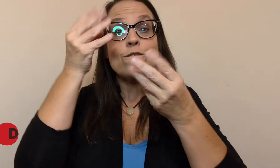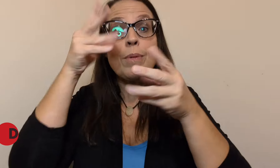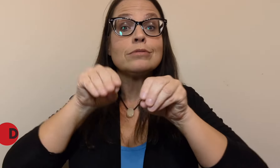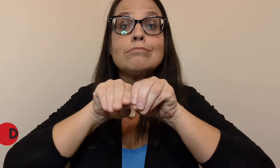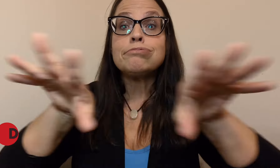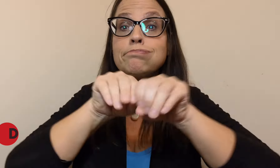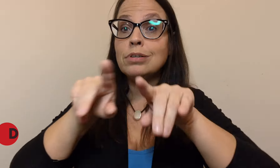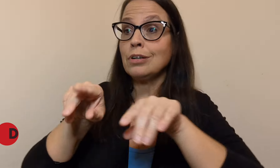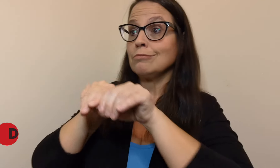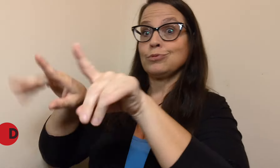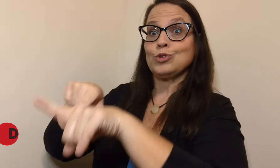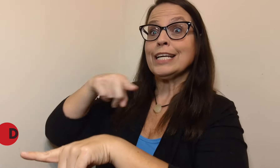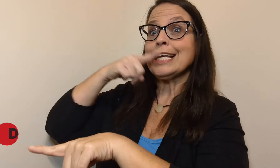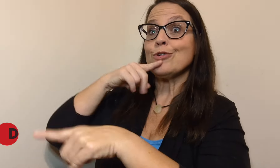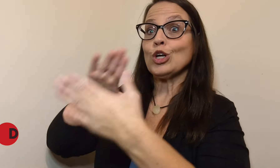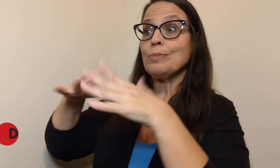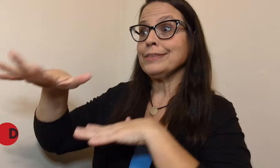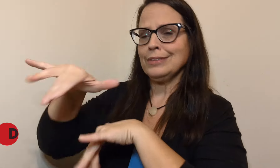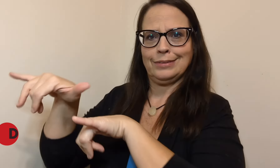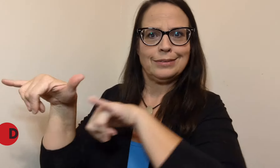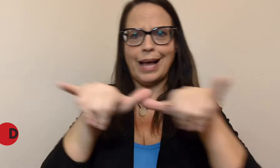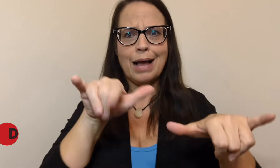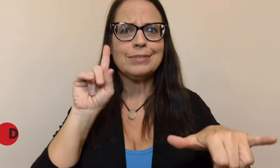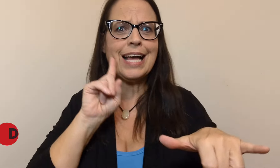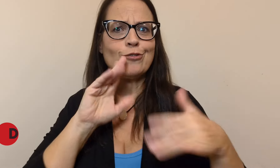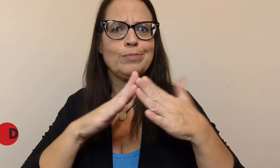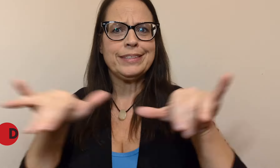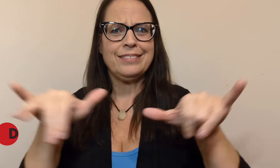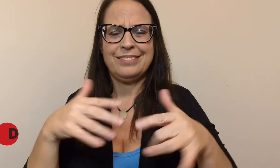they disseminate in the hearing community is the same as for Deaf community.